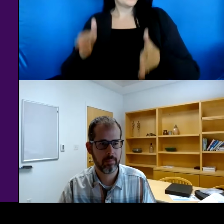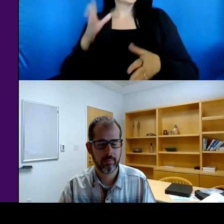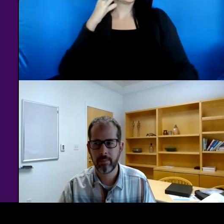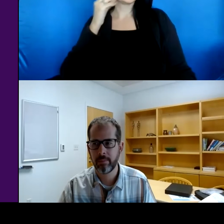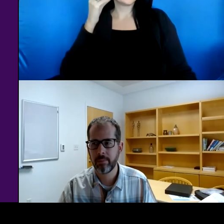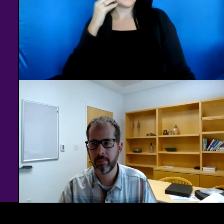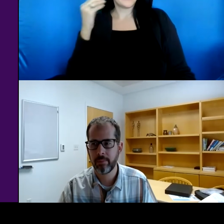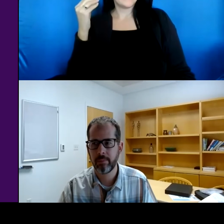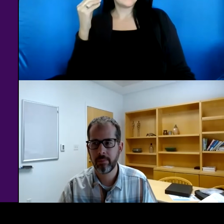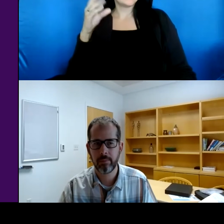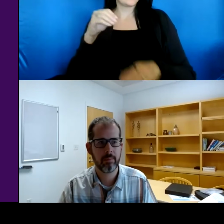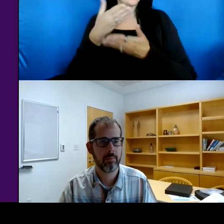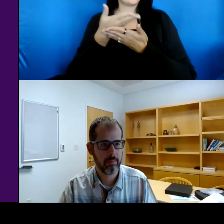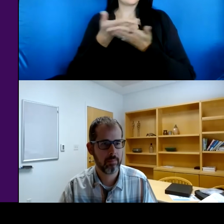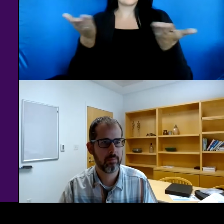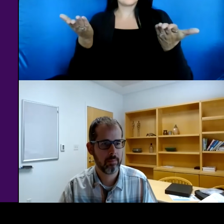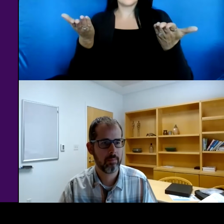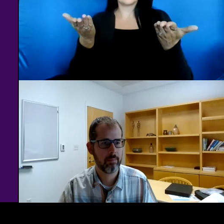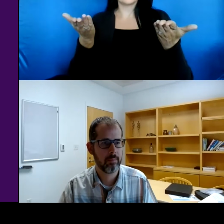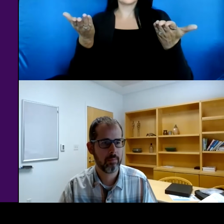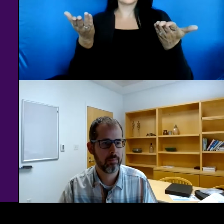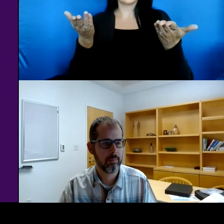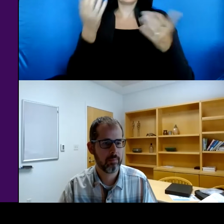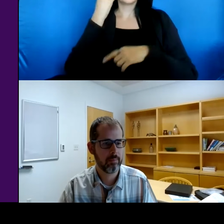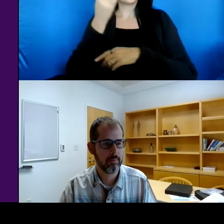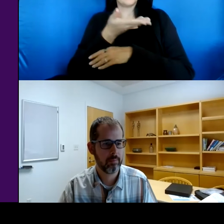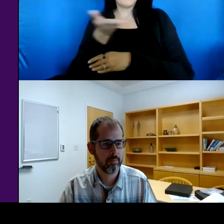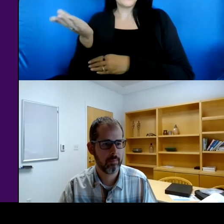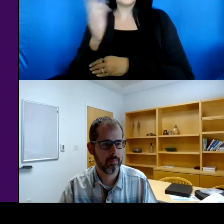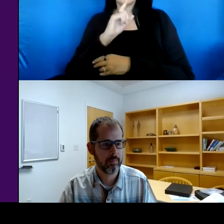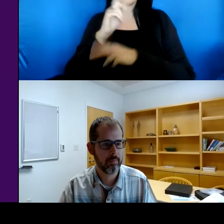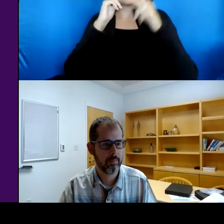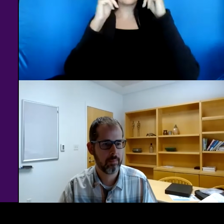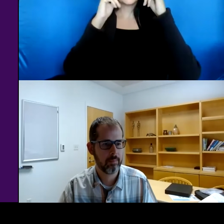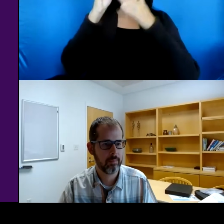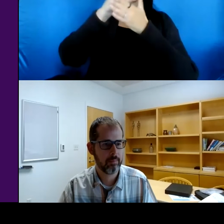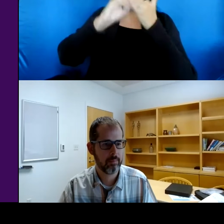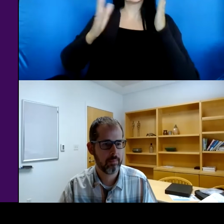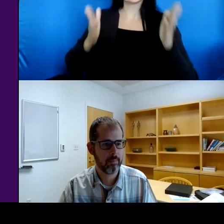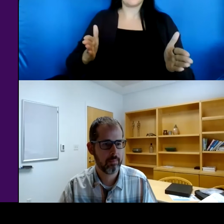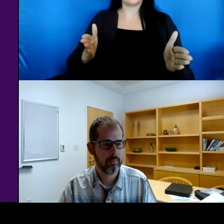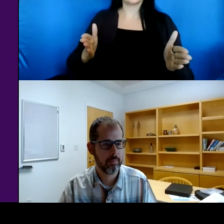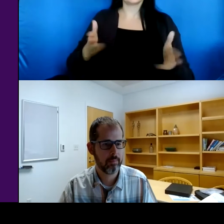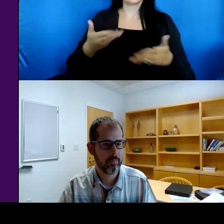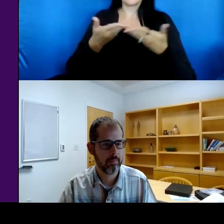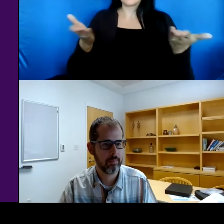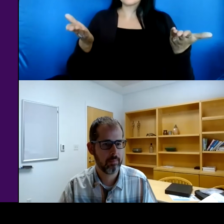designer. And as a visual designer you are also a nonvisual designer. You as an interaction